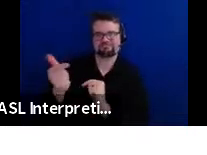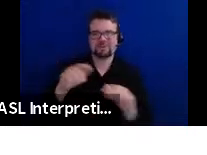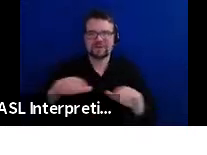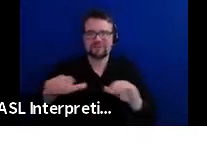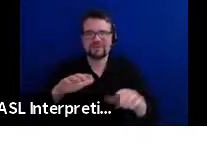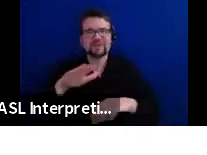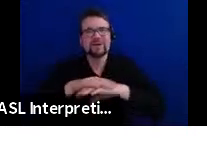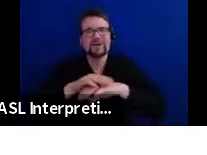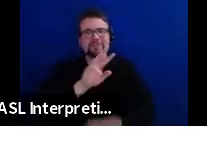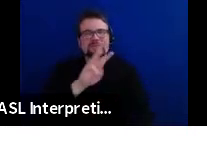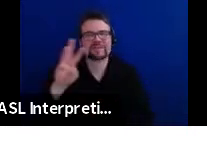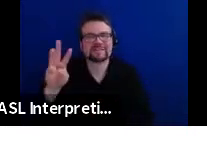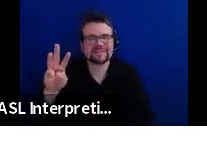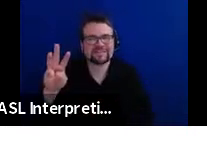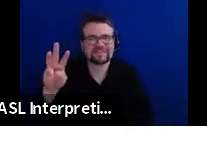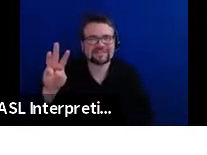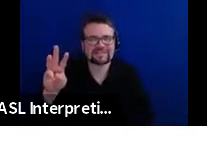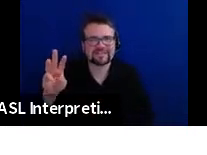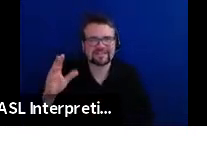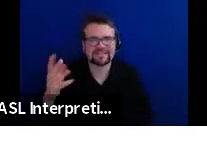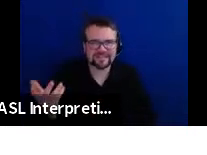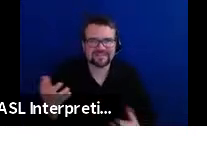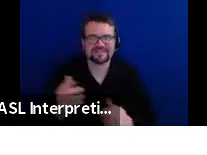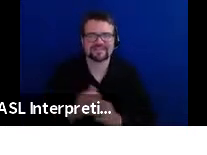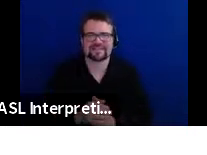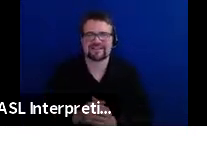WEBSITE. THEY ARE AGE APPROPRIATE AND